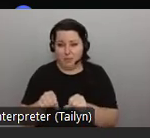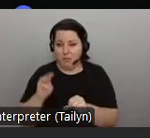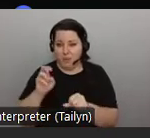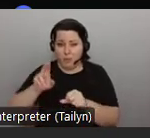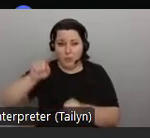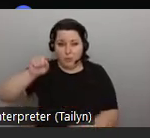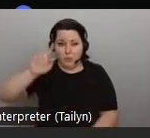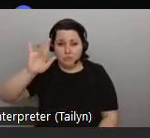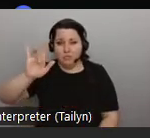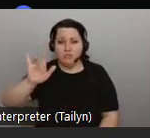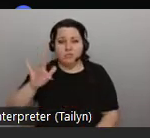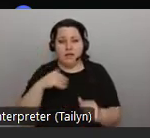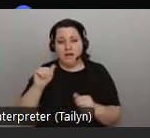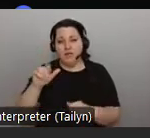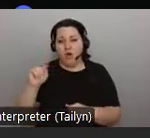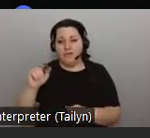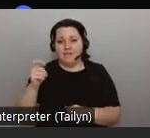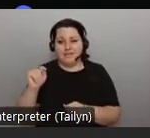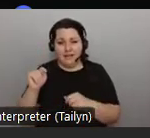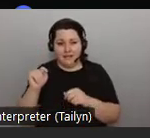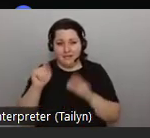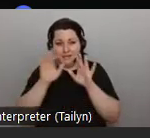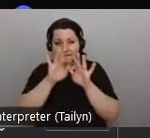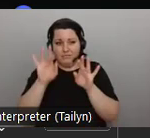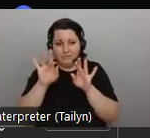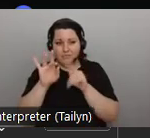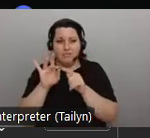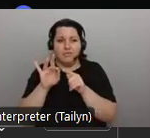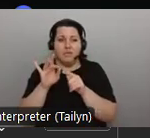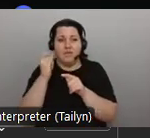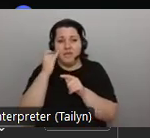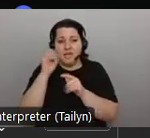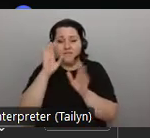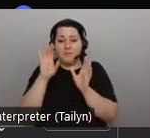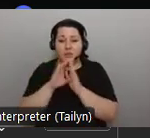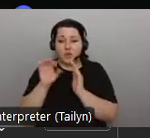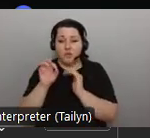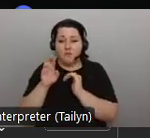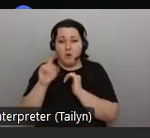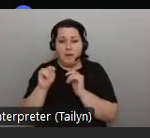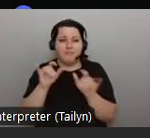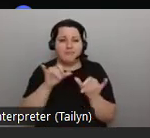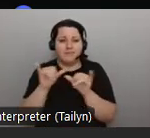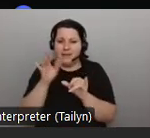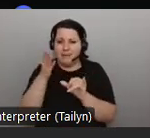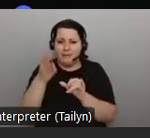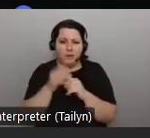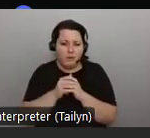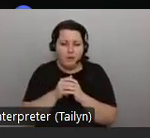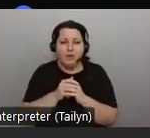probably make it decorative on all the rest so they don't have to hear logo on every slide as a it reads through. So